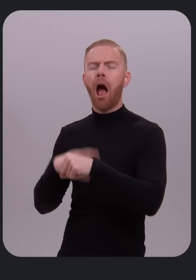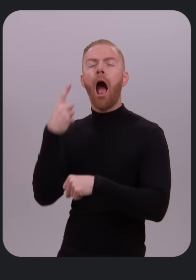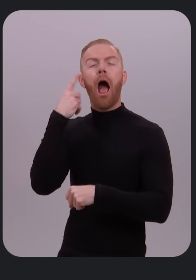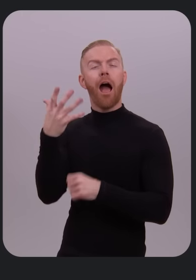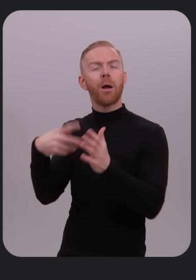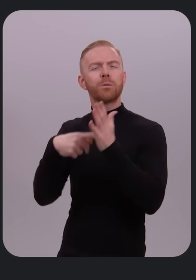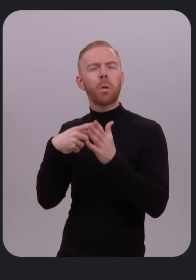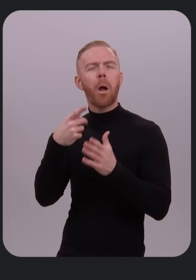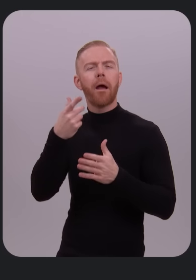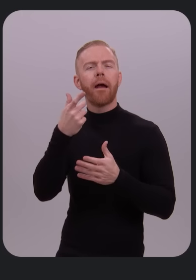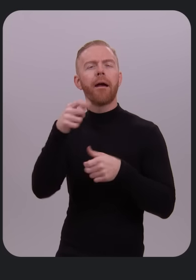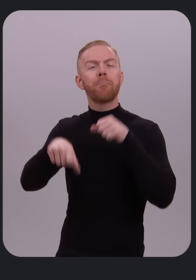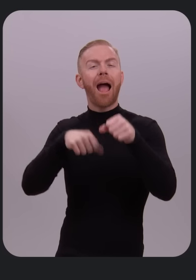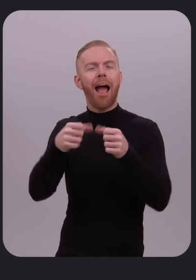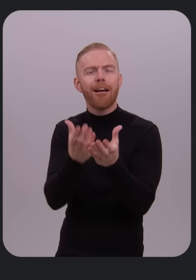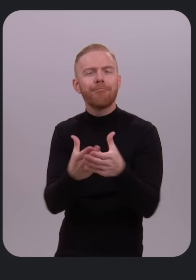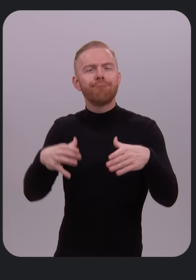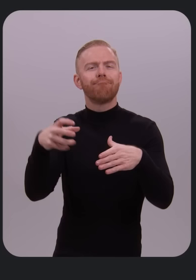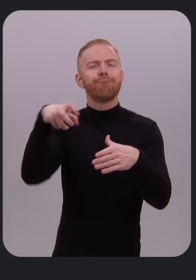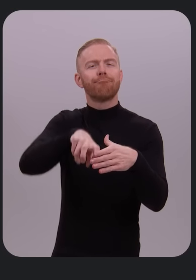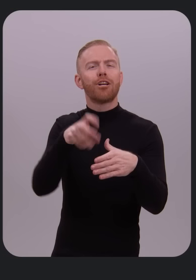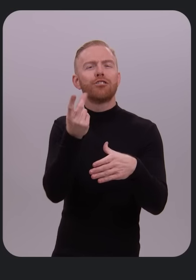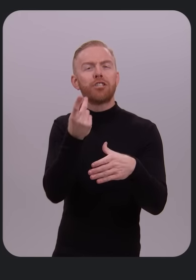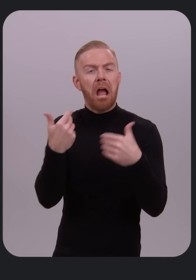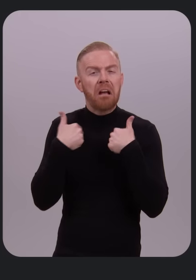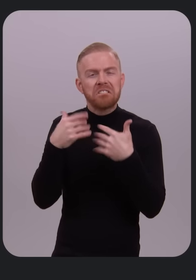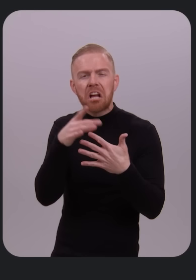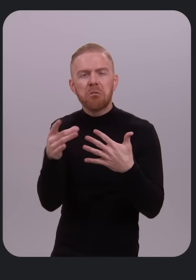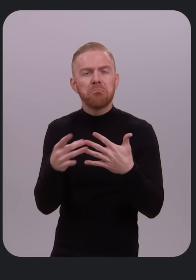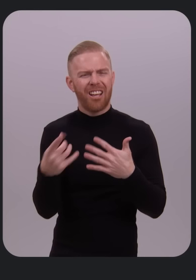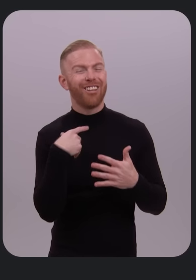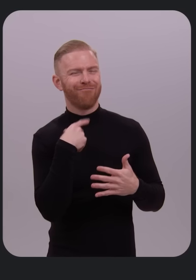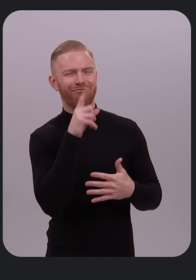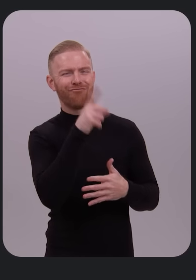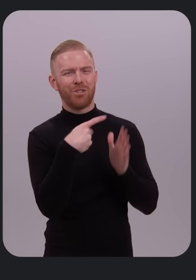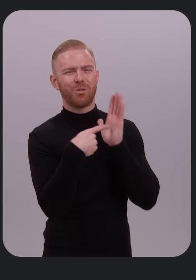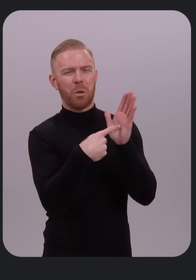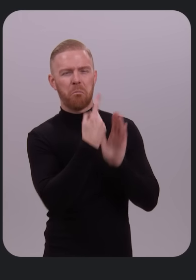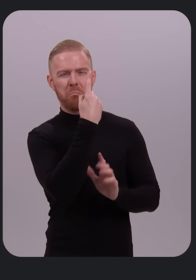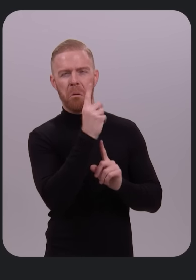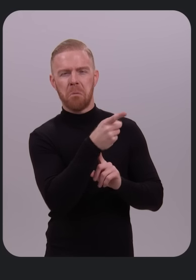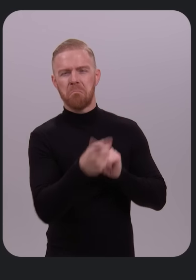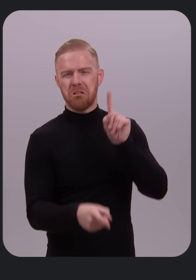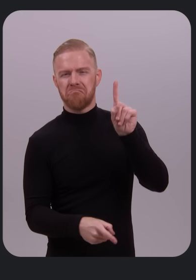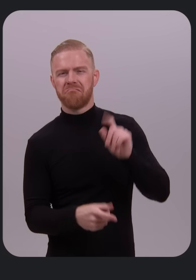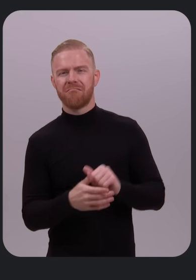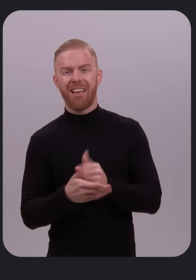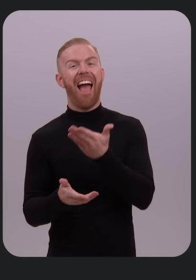I could put on my bike? Sure, I can help you with that. Just give me a moment. Here are some options.